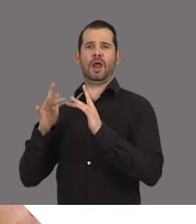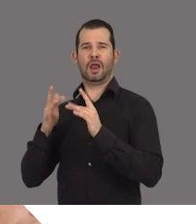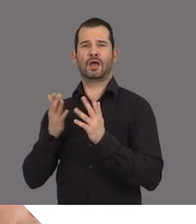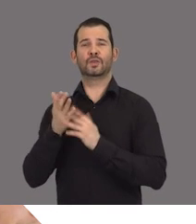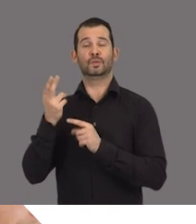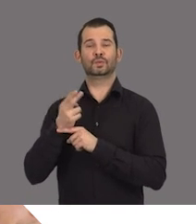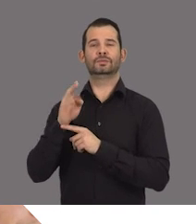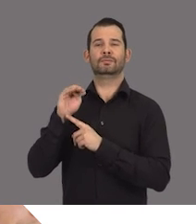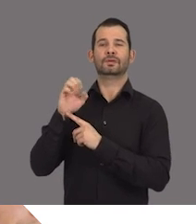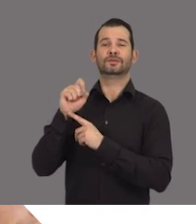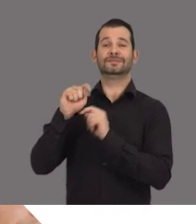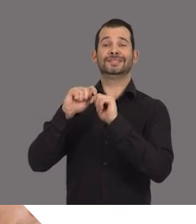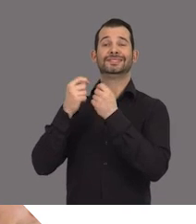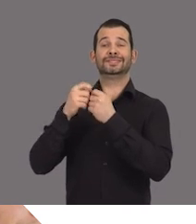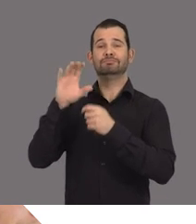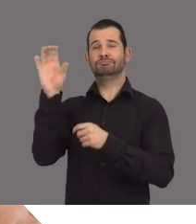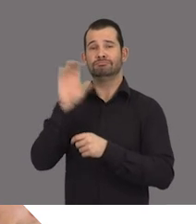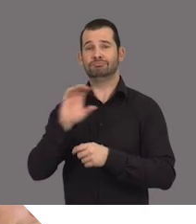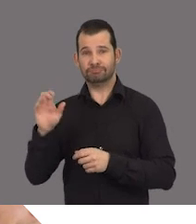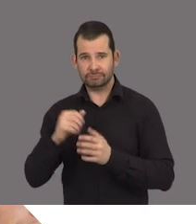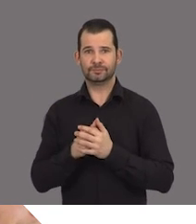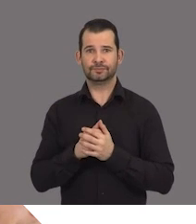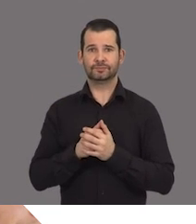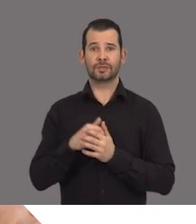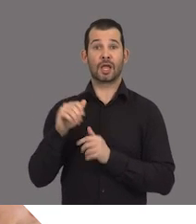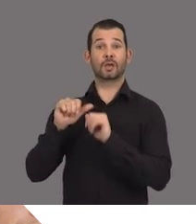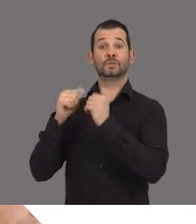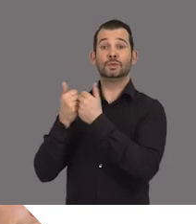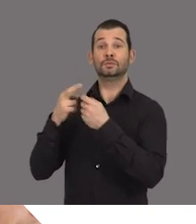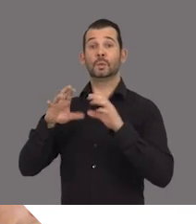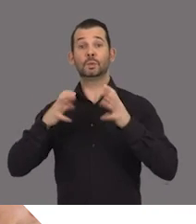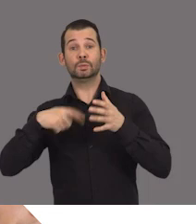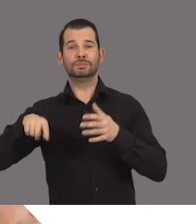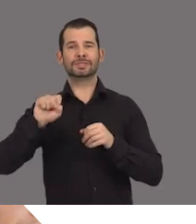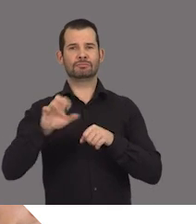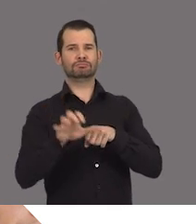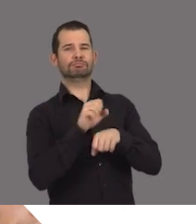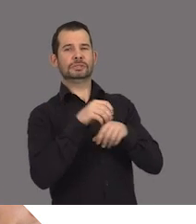Associations or groups can book an in-person seminar or online webinar.